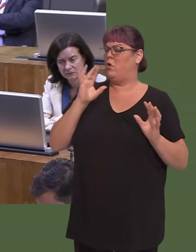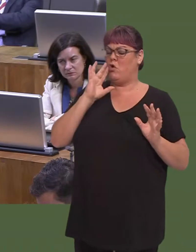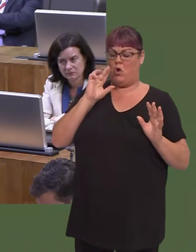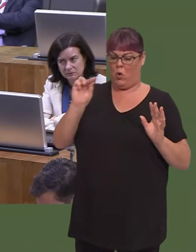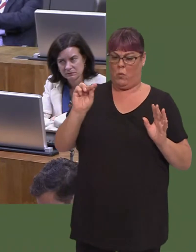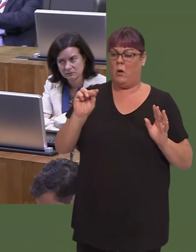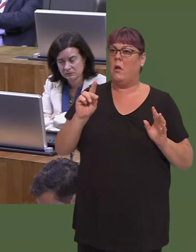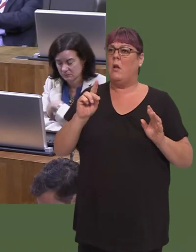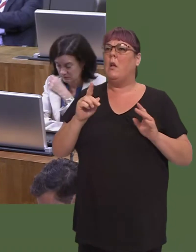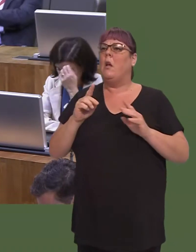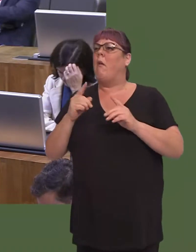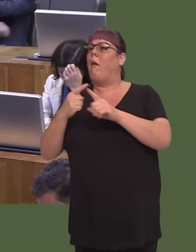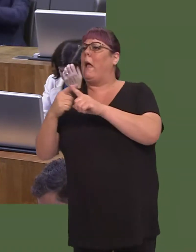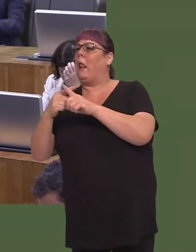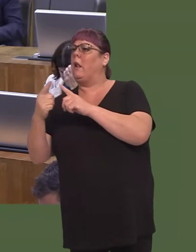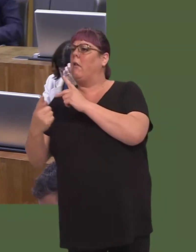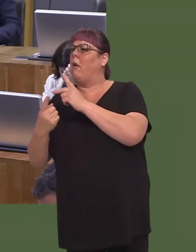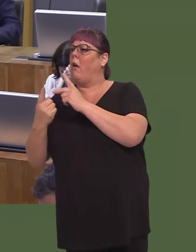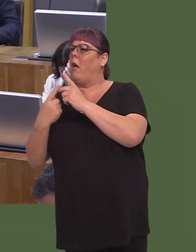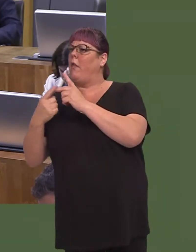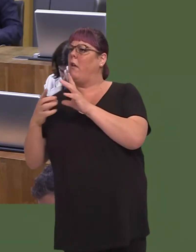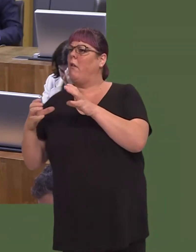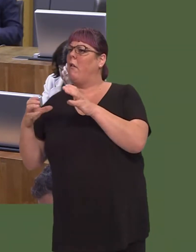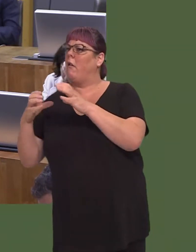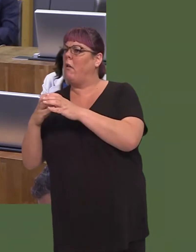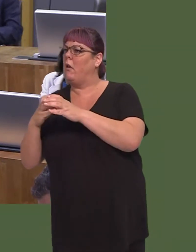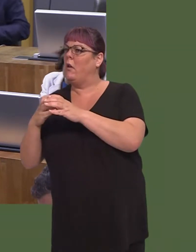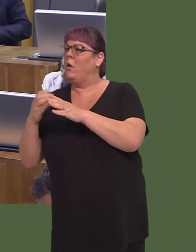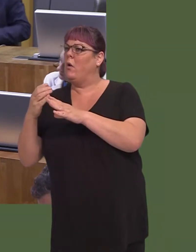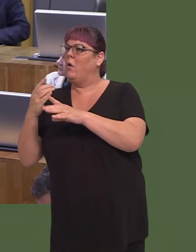of time with companies in Europe who invest in Wales, amongst them Airbus, for example, Ford, Toyota I've met, and all these organisations very much value the presence of a First Minister,